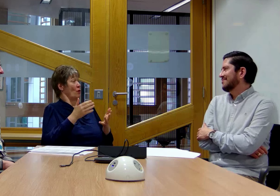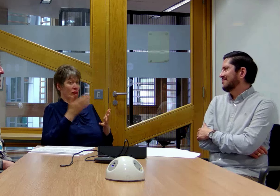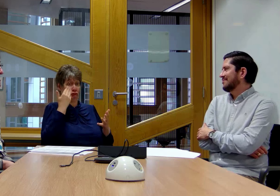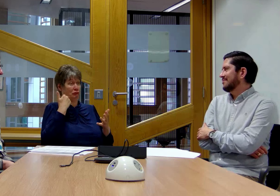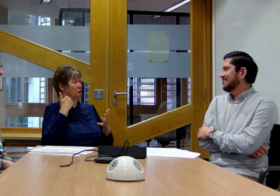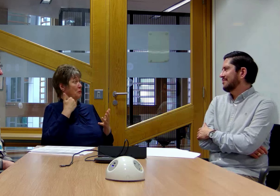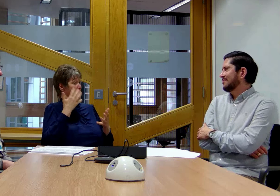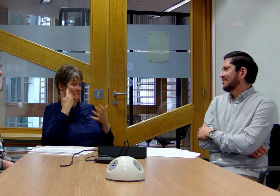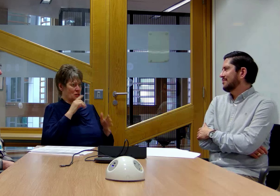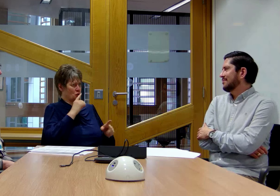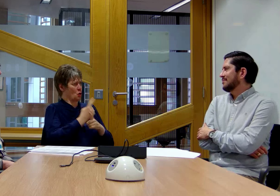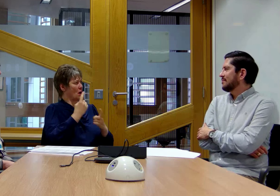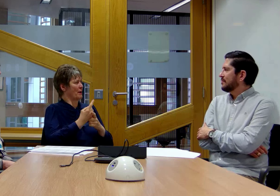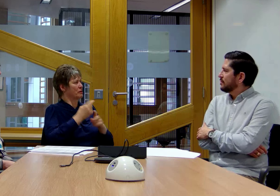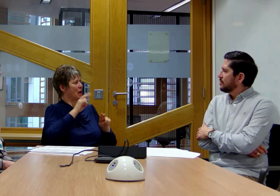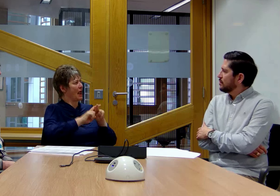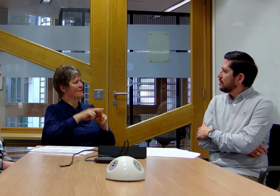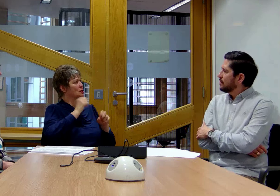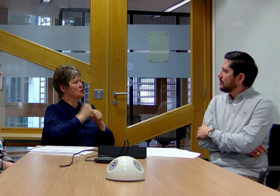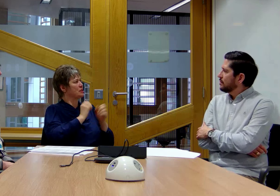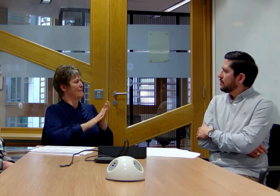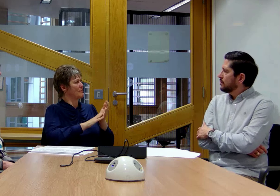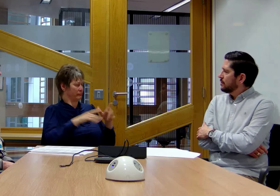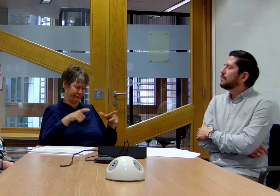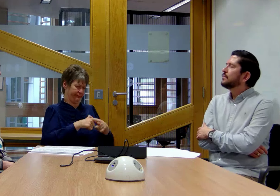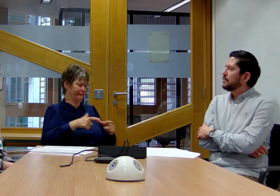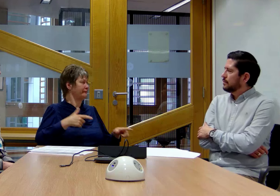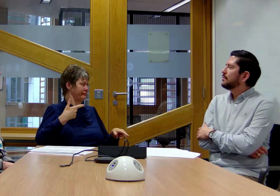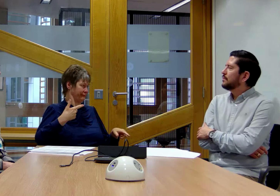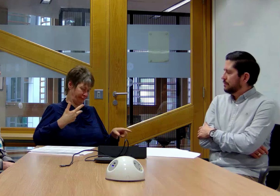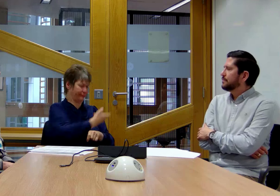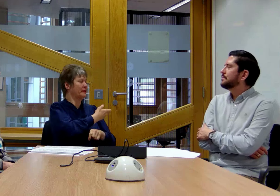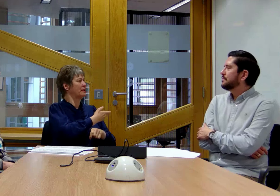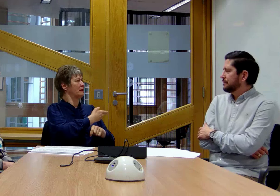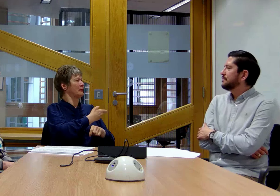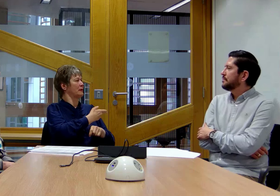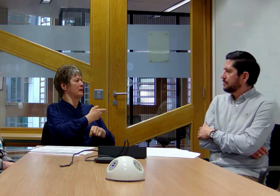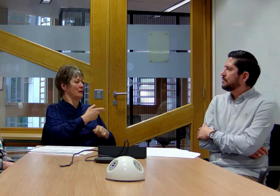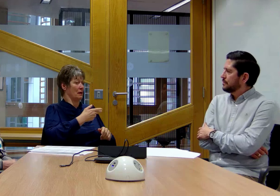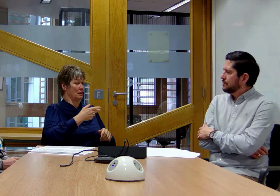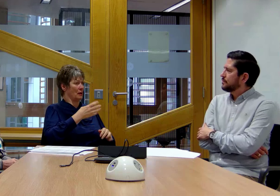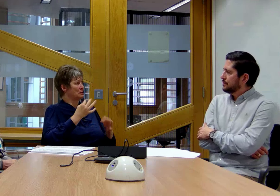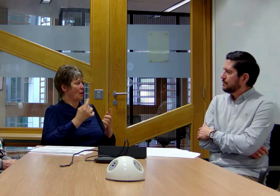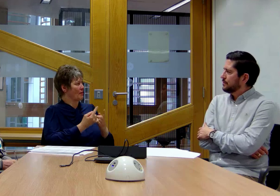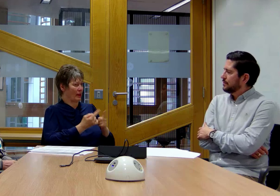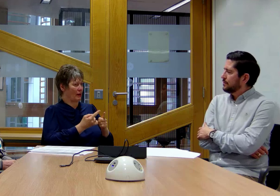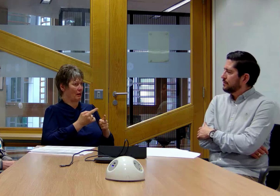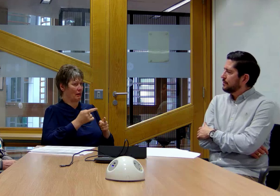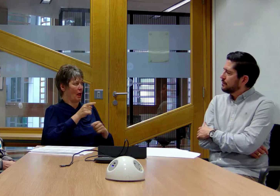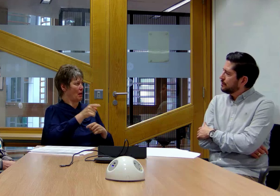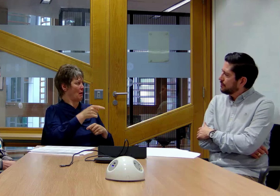For example, we've had a lot of discussion about female genital mutilation.